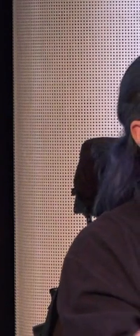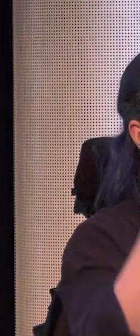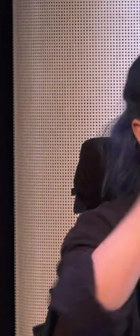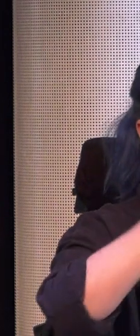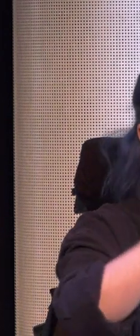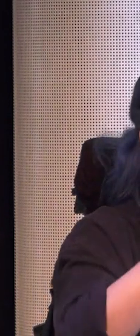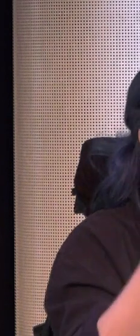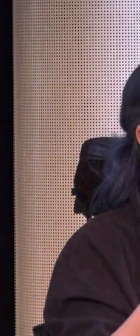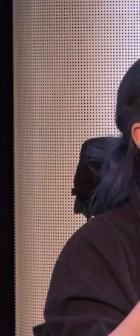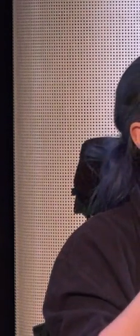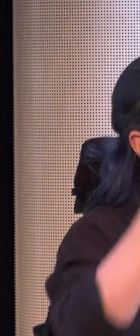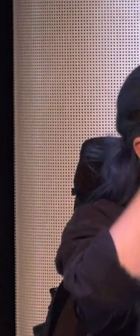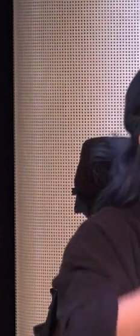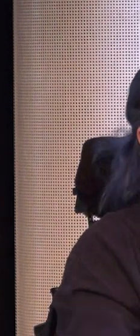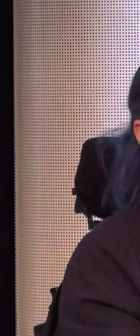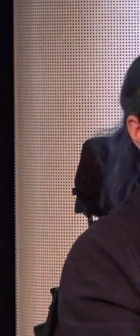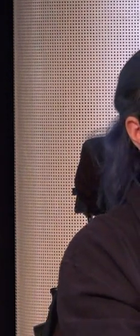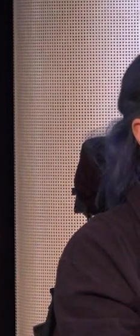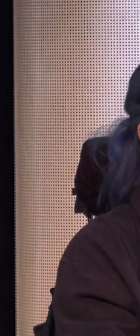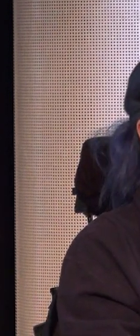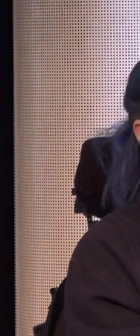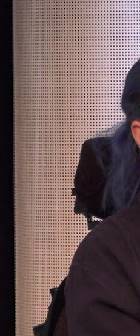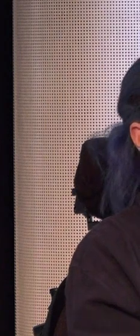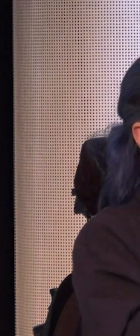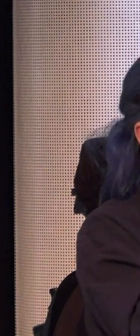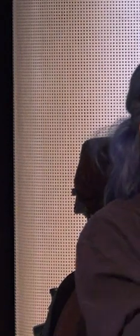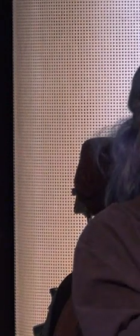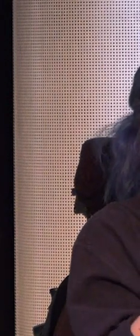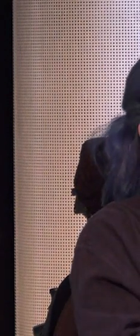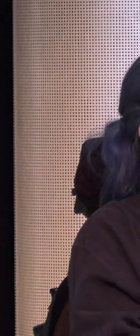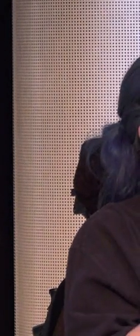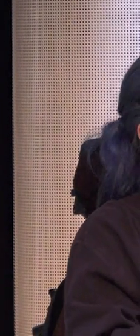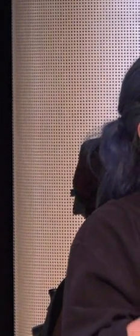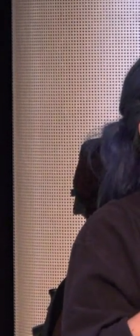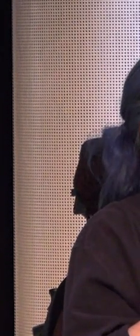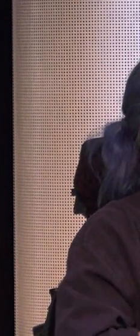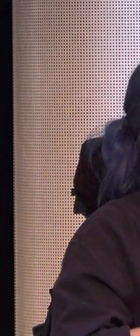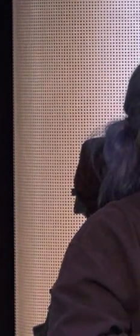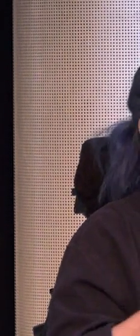there are key pedagogical ideas that affected me personally that I took away from that